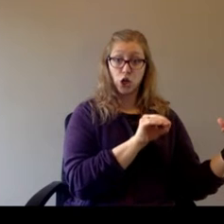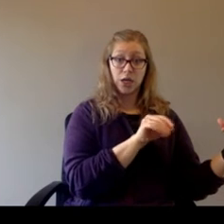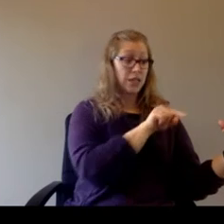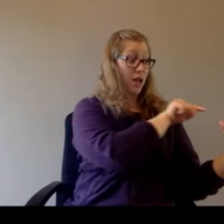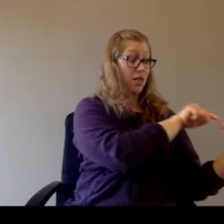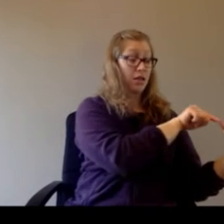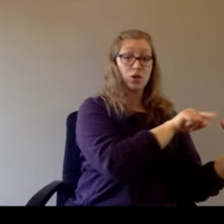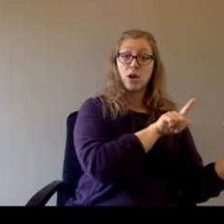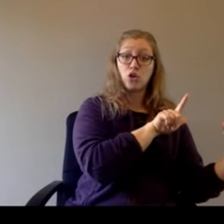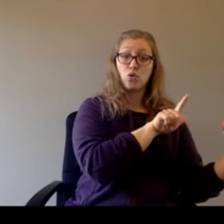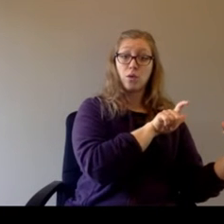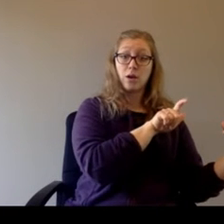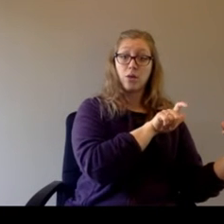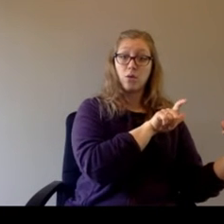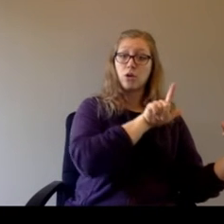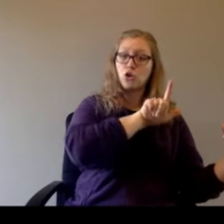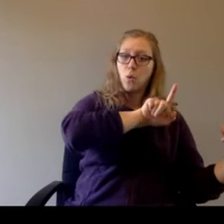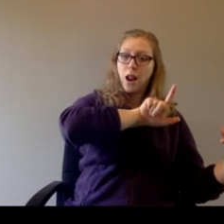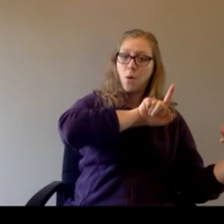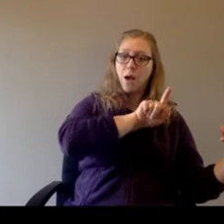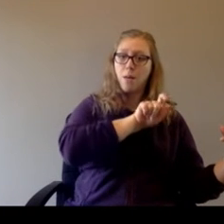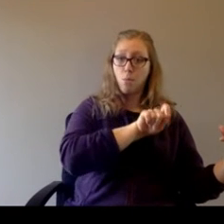21.6. So if we add those together